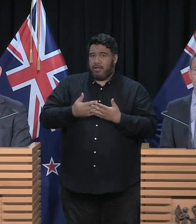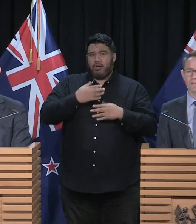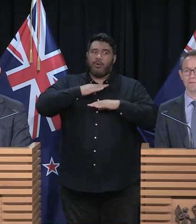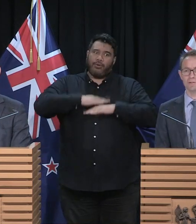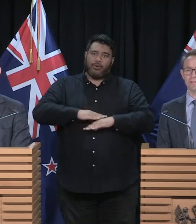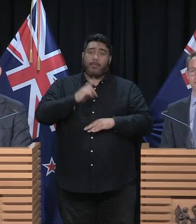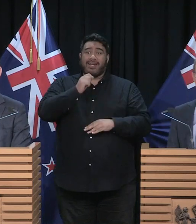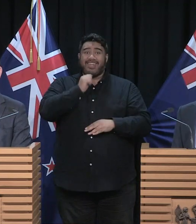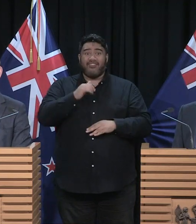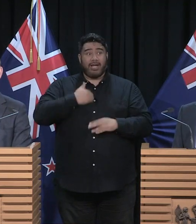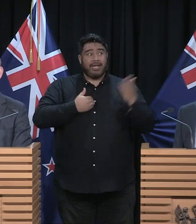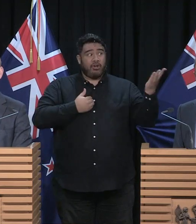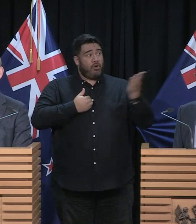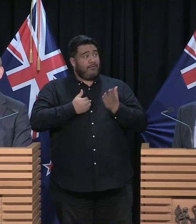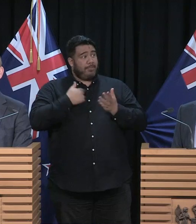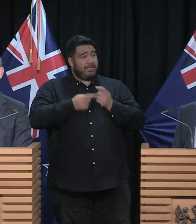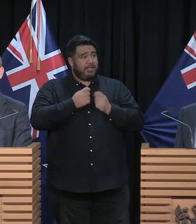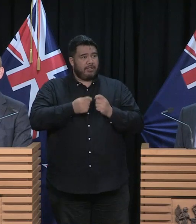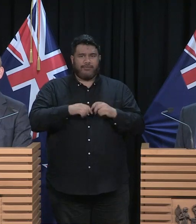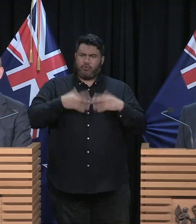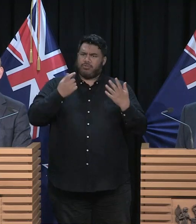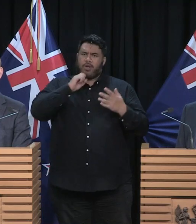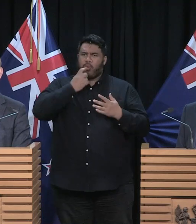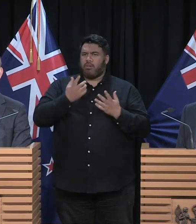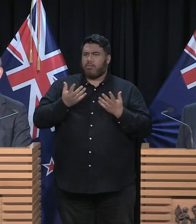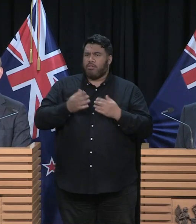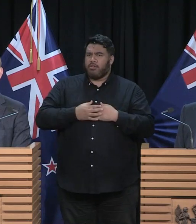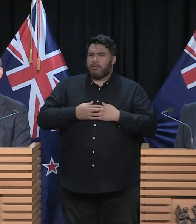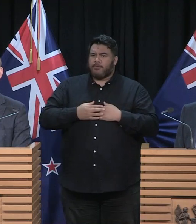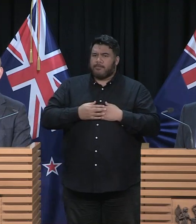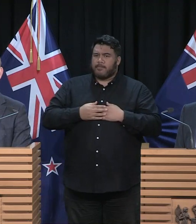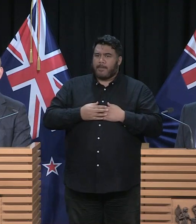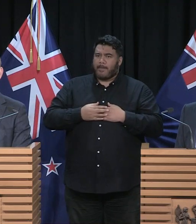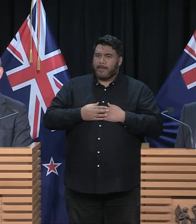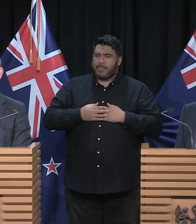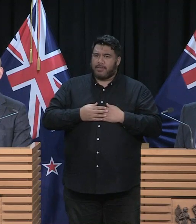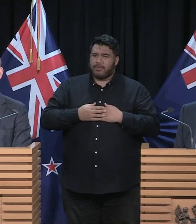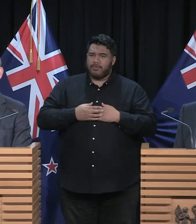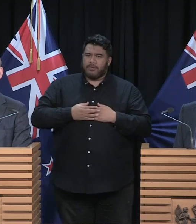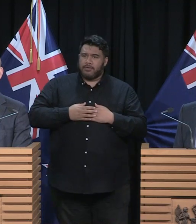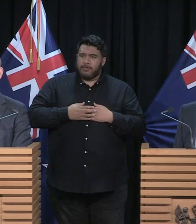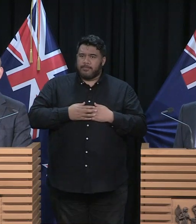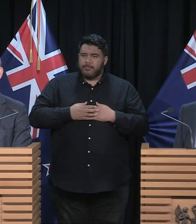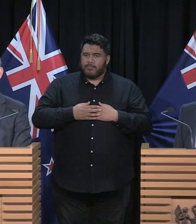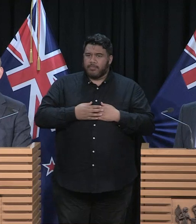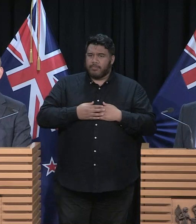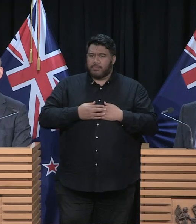yet...! I'm pleased in that I've been well but, should it be offered or, indeed, should I think there's a necessity,